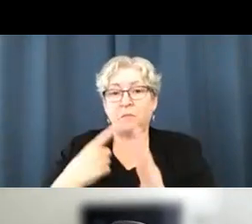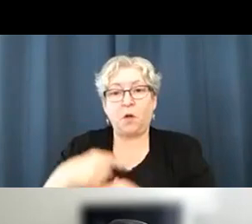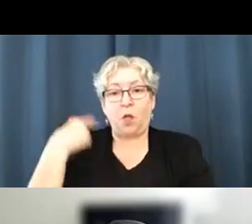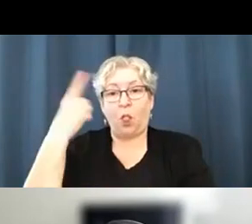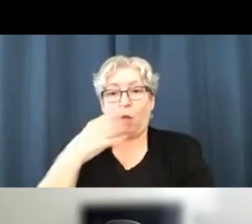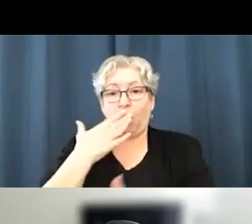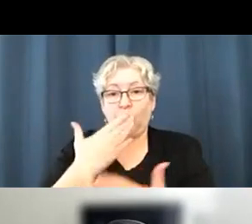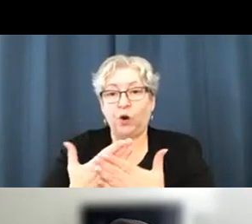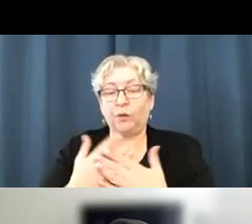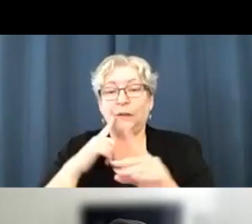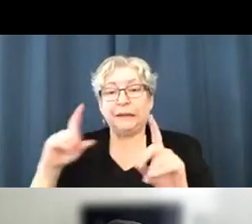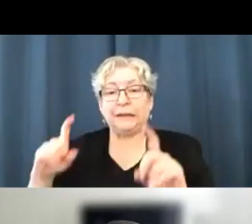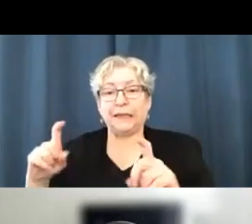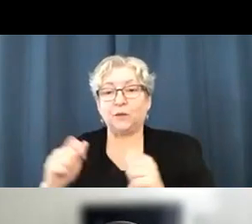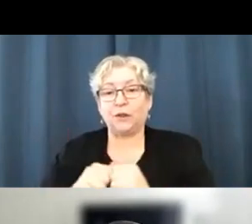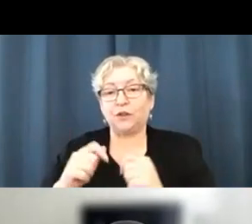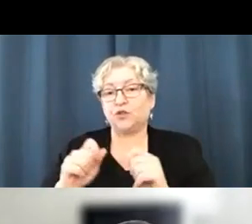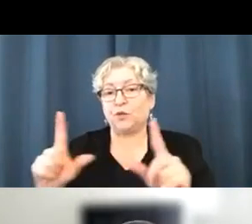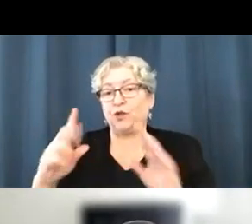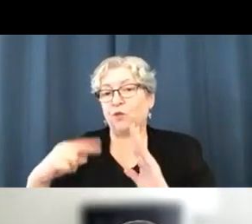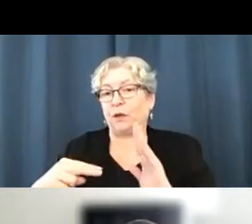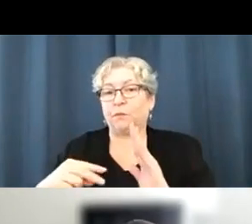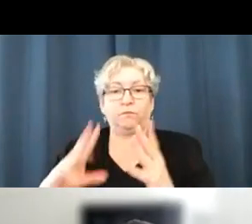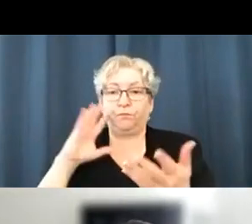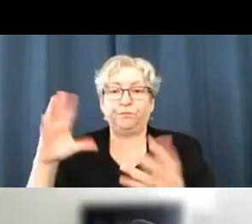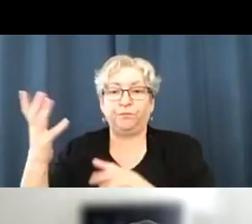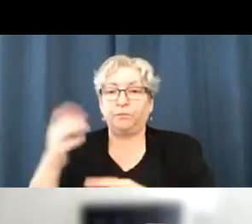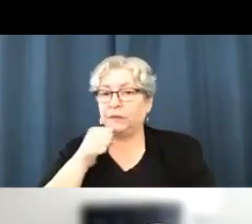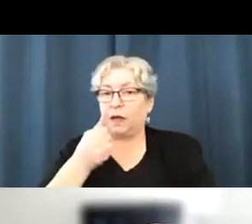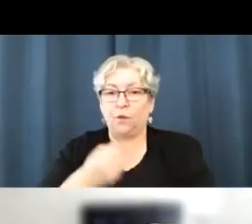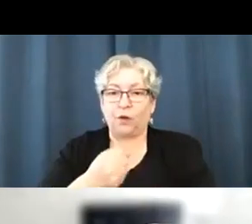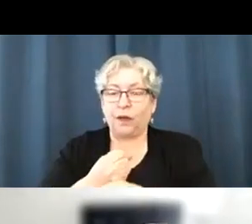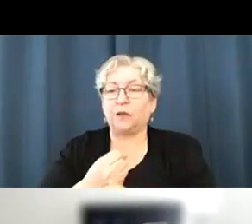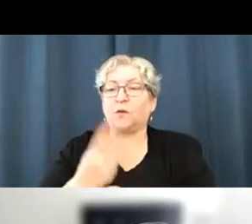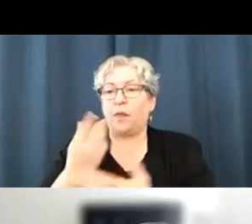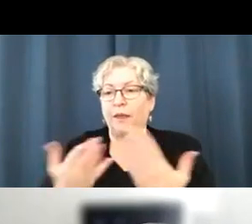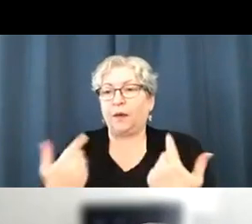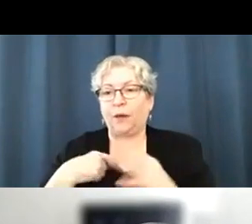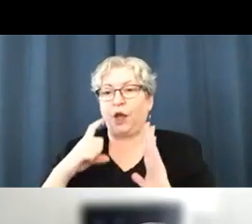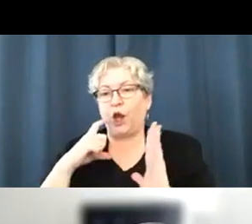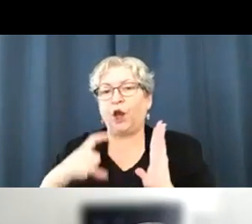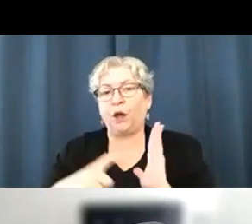but when you test it with a screen reader, it's not. So, that was one thing that we had noticed we were gonna talk about.